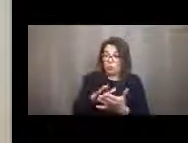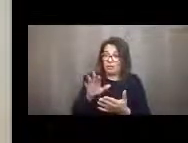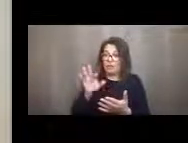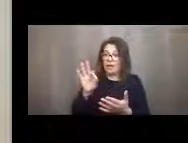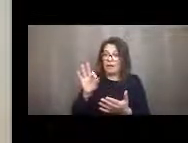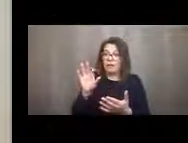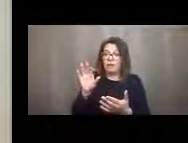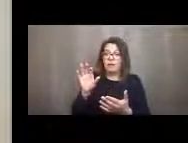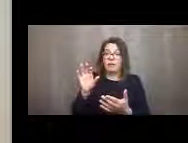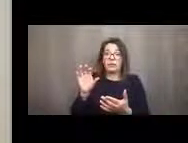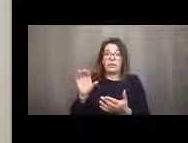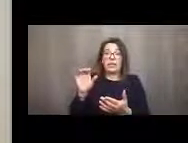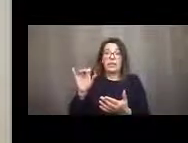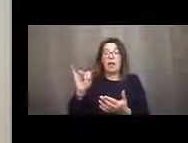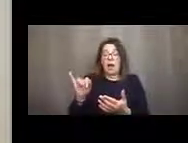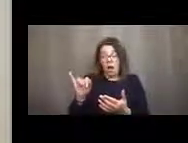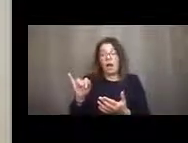when you do establish a consortium agreement.